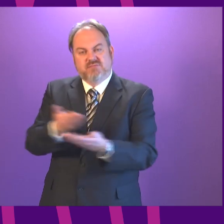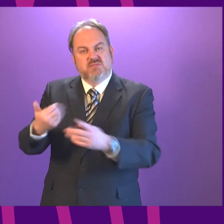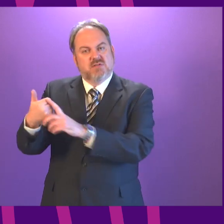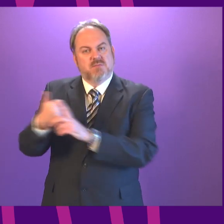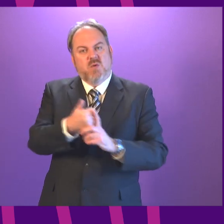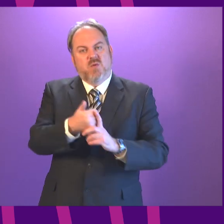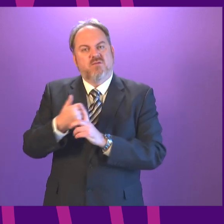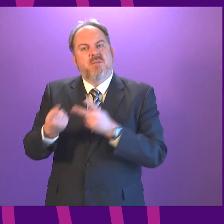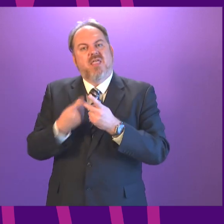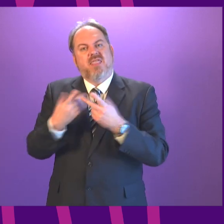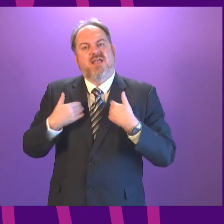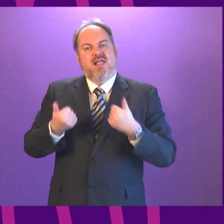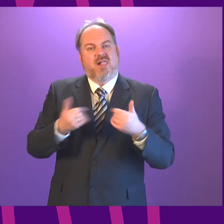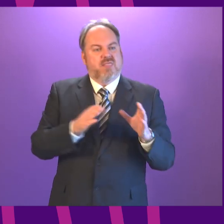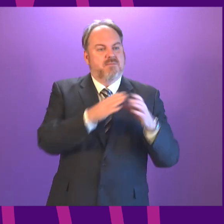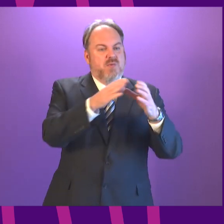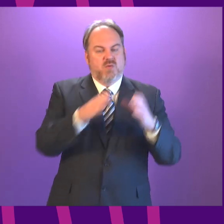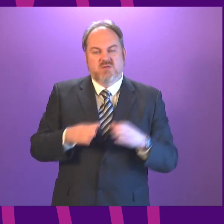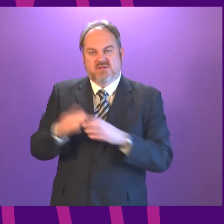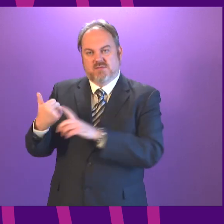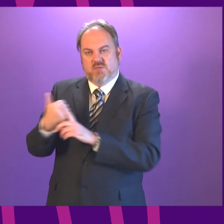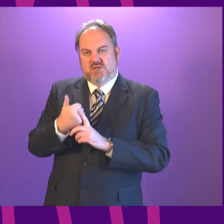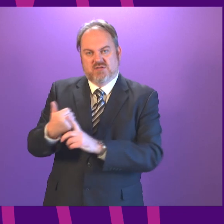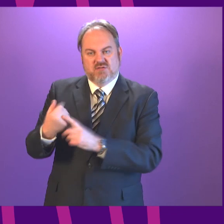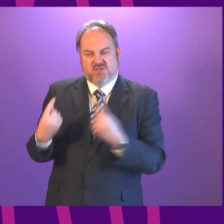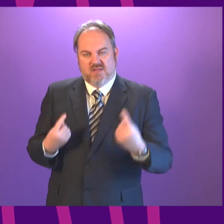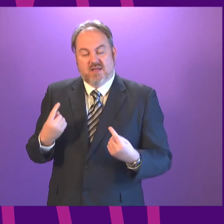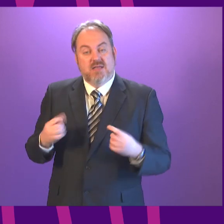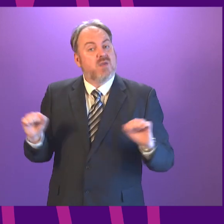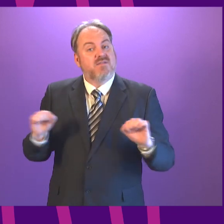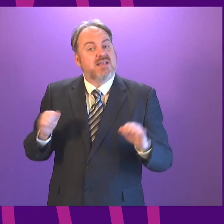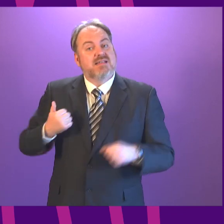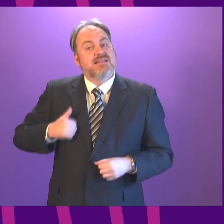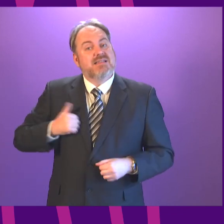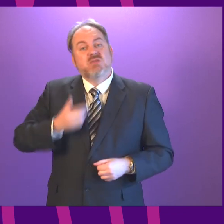Thus far, we have not required to use the Louisa Jordan hospital for Covid-related matters.